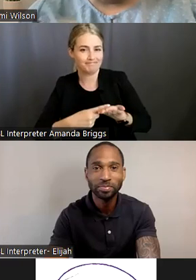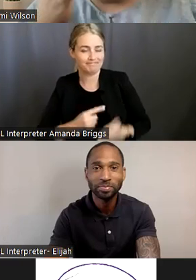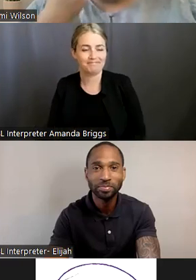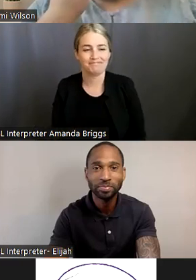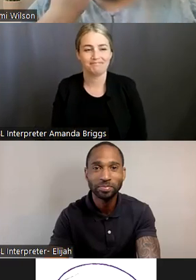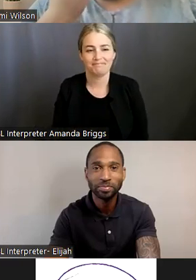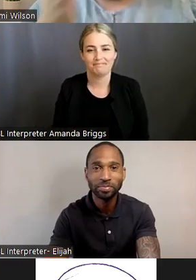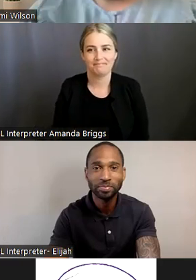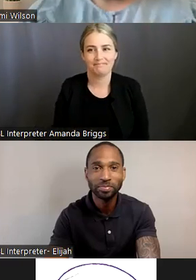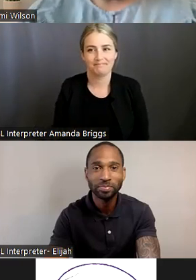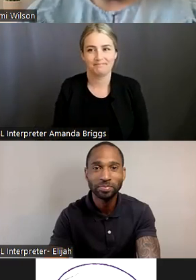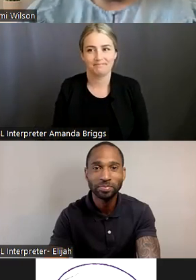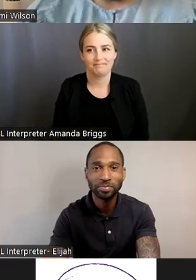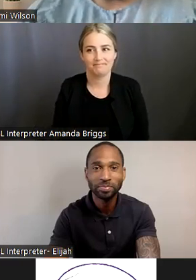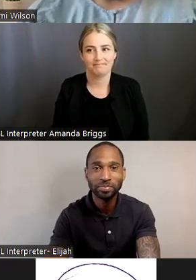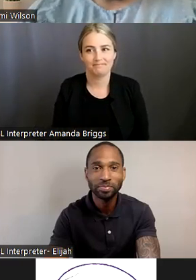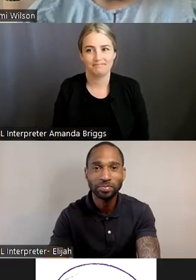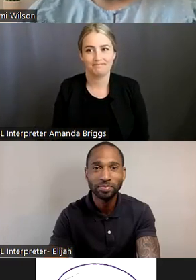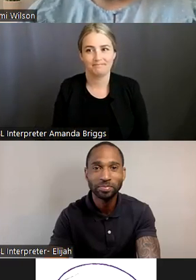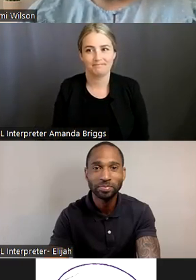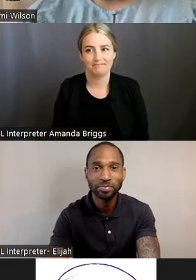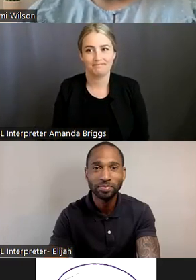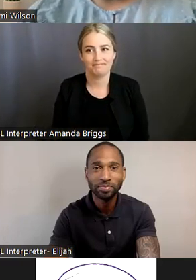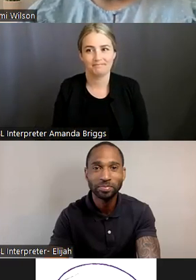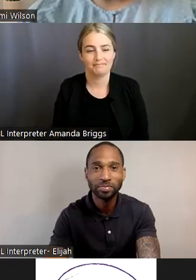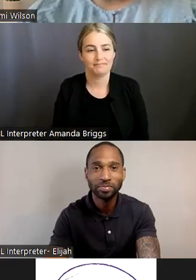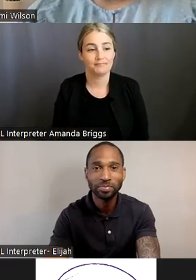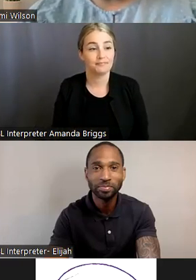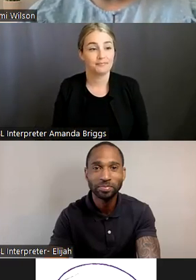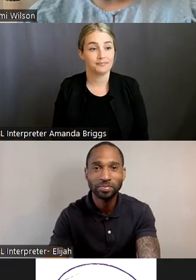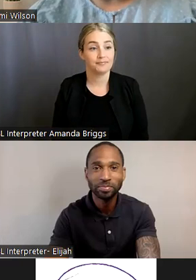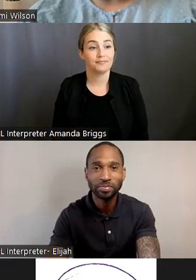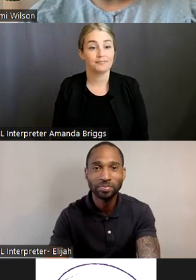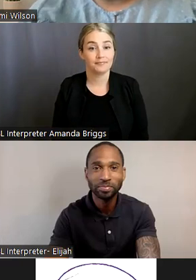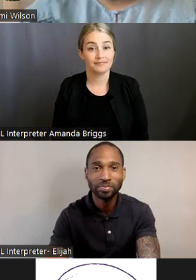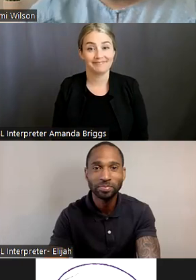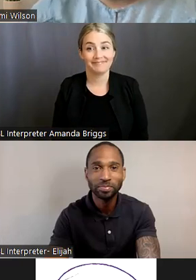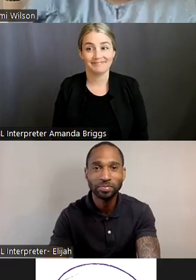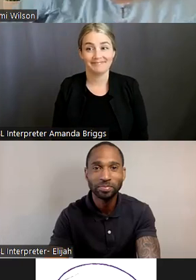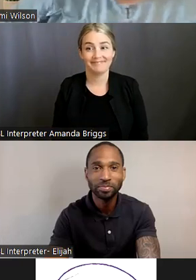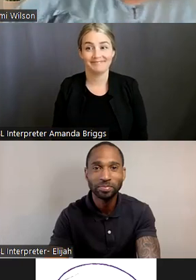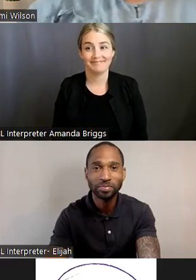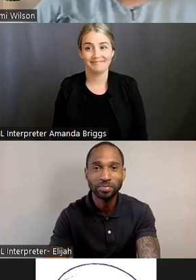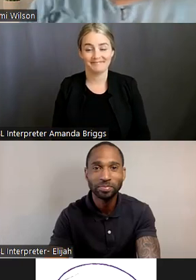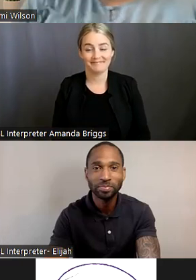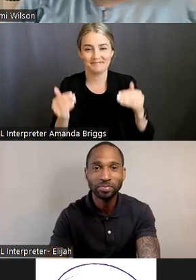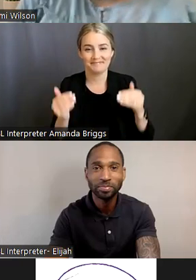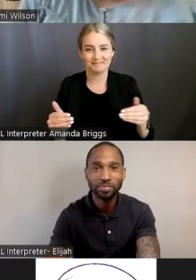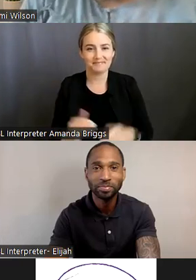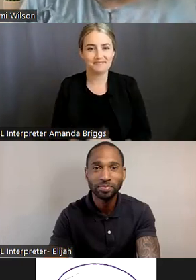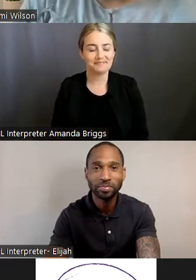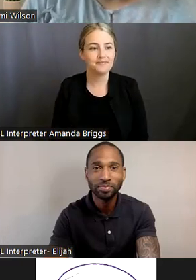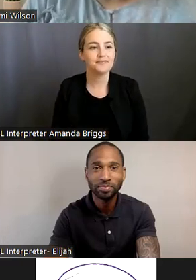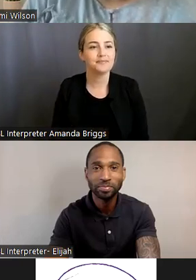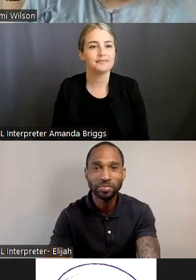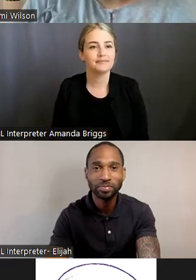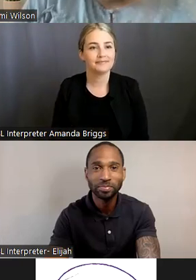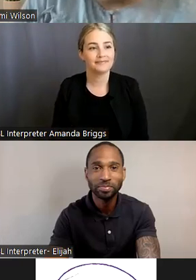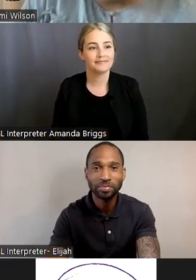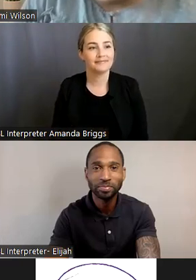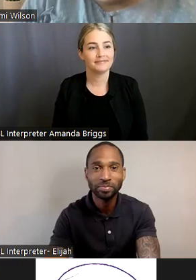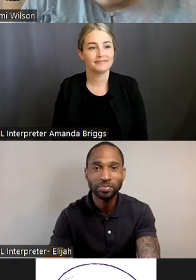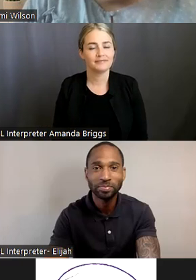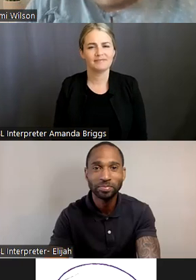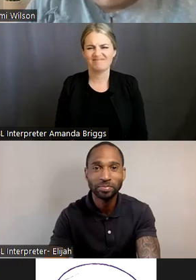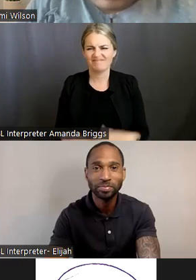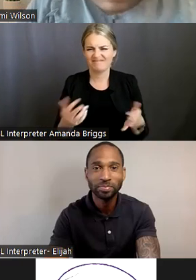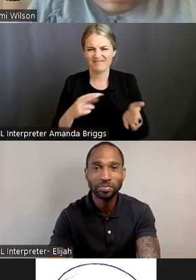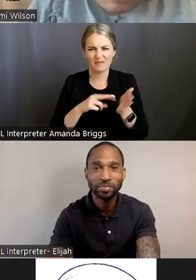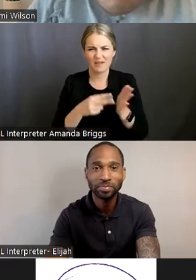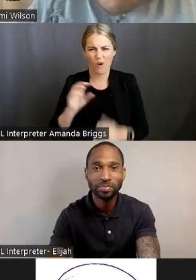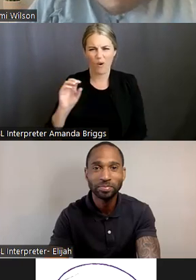Alright. So let's jump right in and talk about what an overdose actually is.